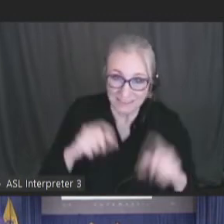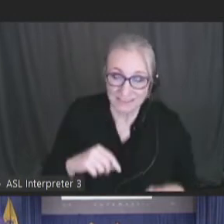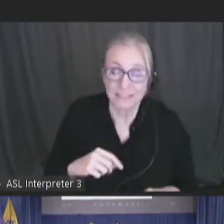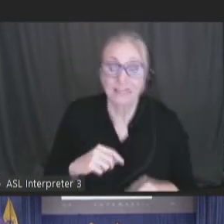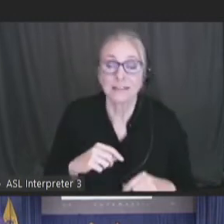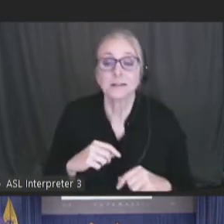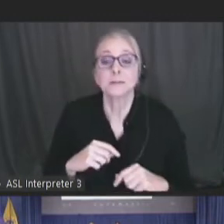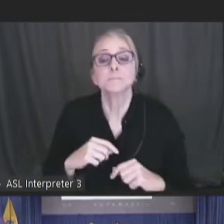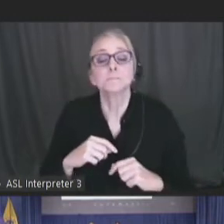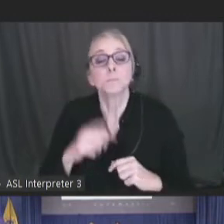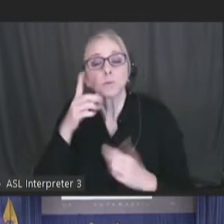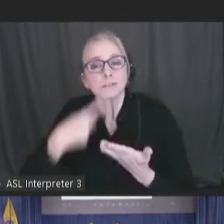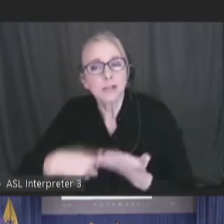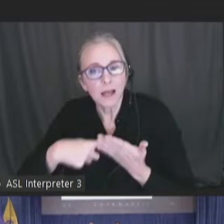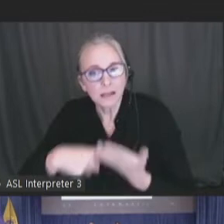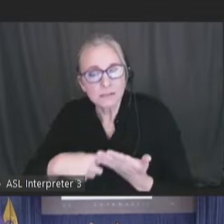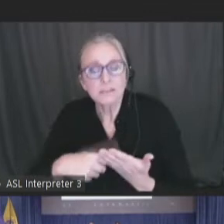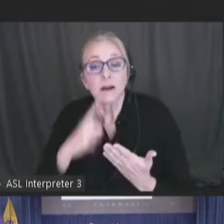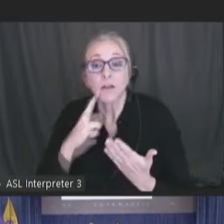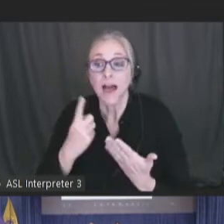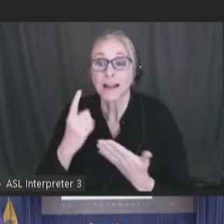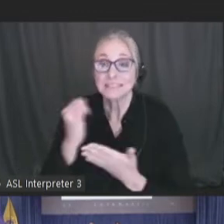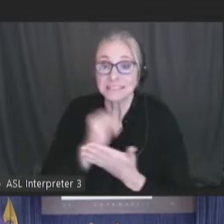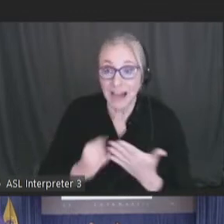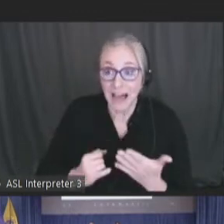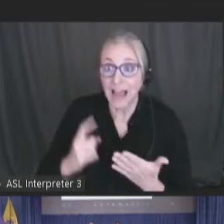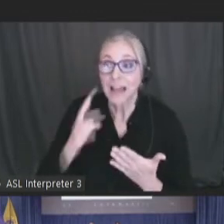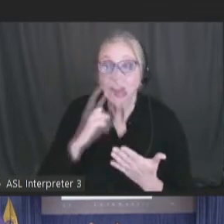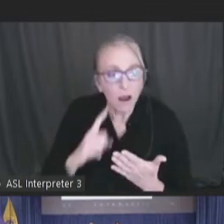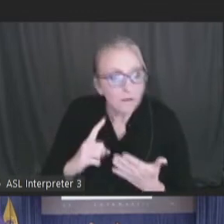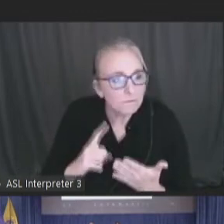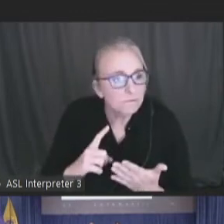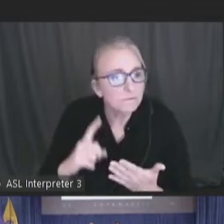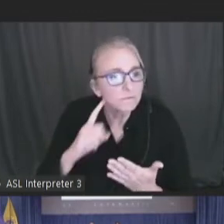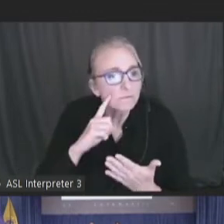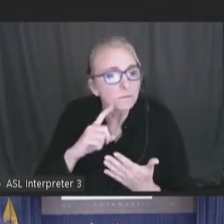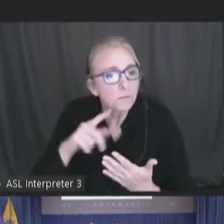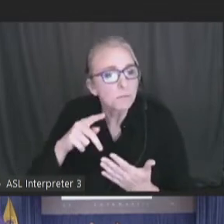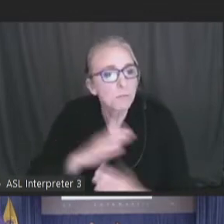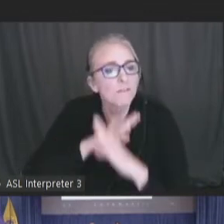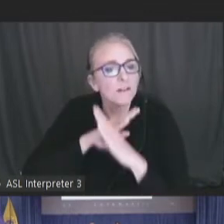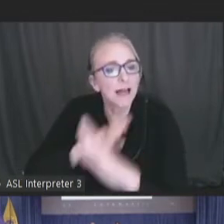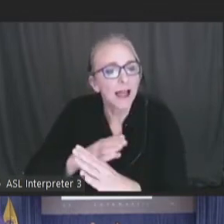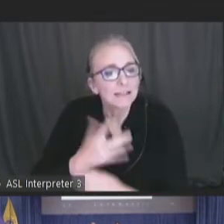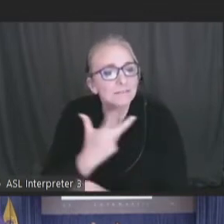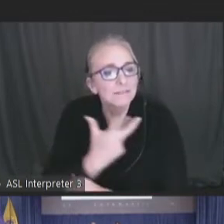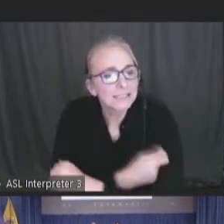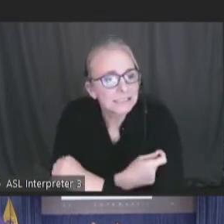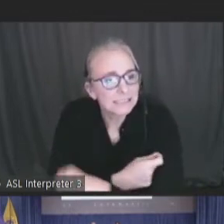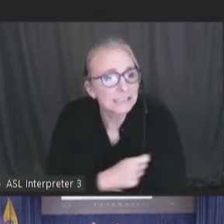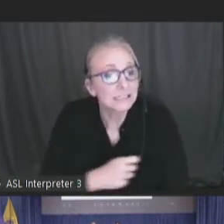talk about the design of our candidate, which is a prophylactic vaccine; and then discuss what we're